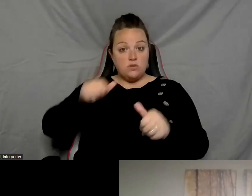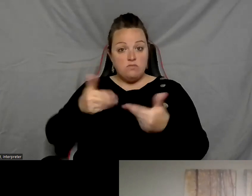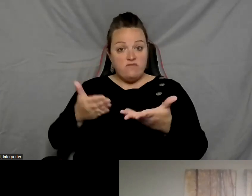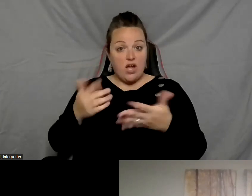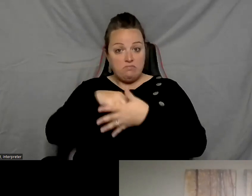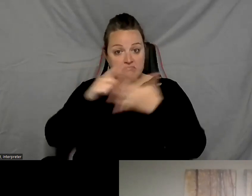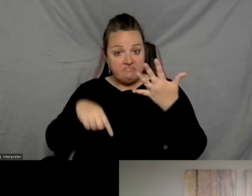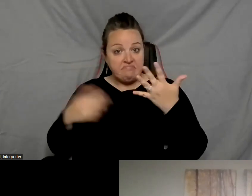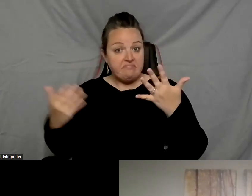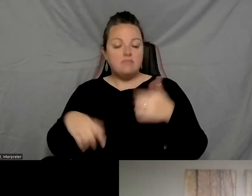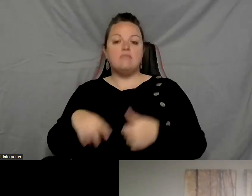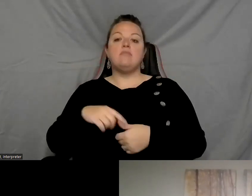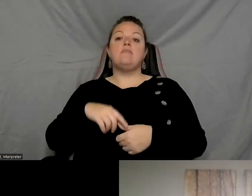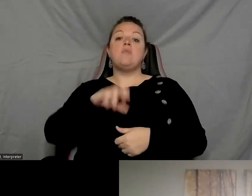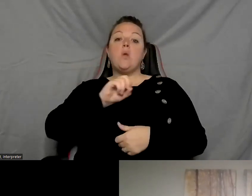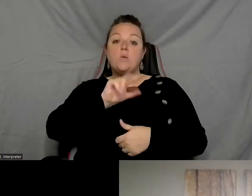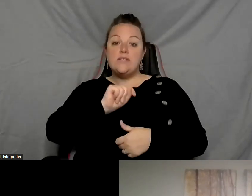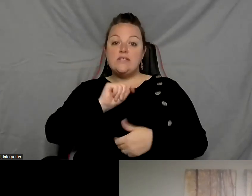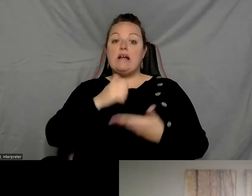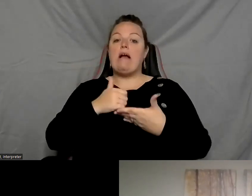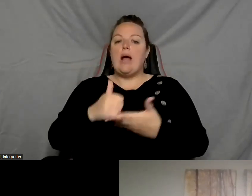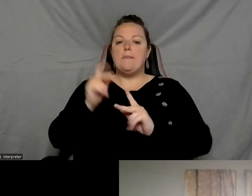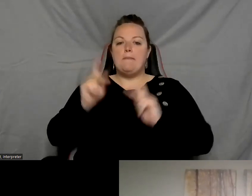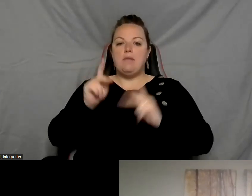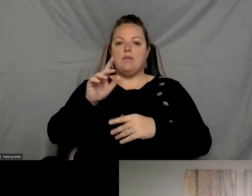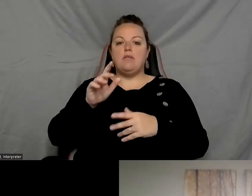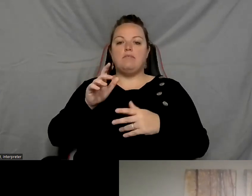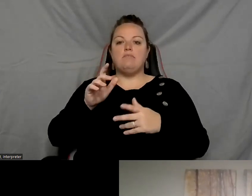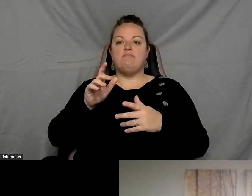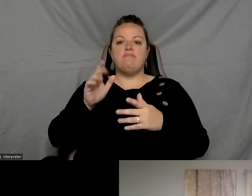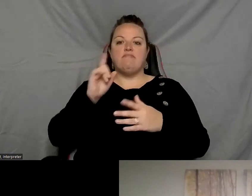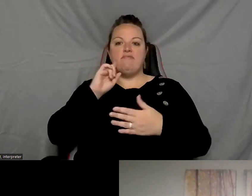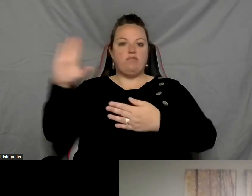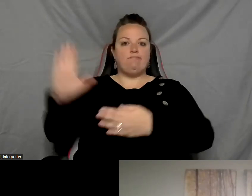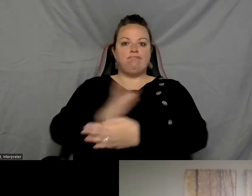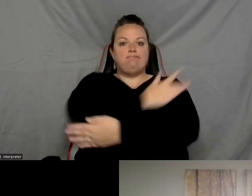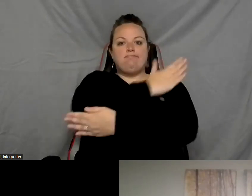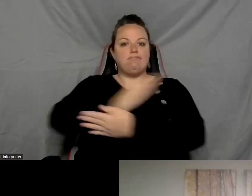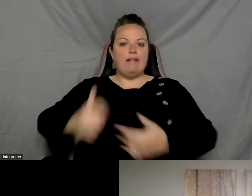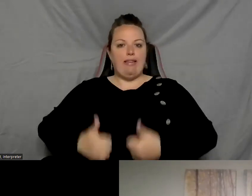Occupational therapy helps people across the life span to live their lives to the fullest.